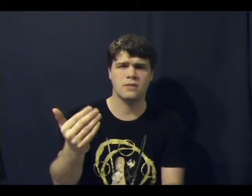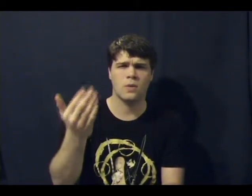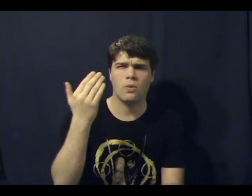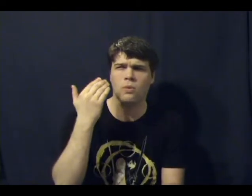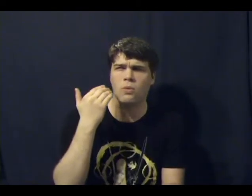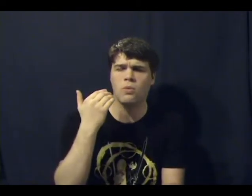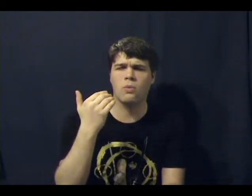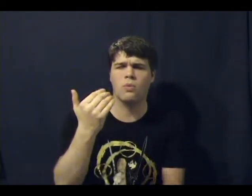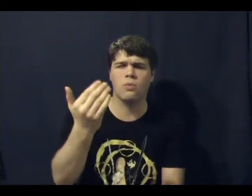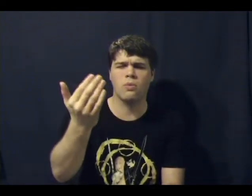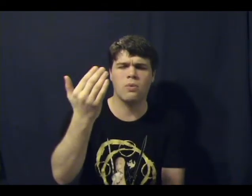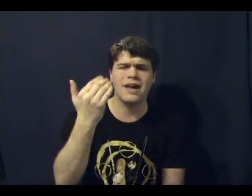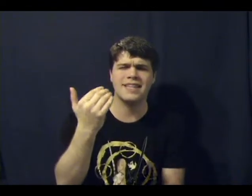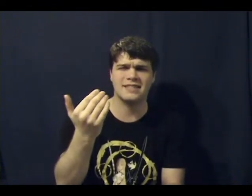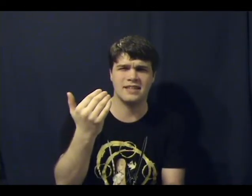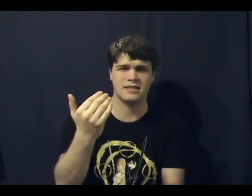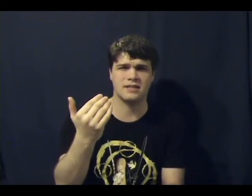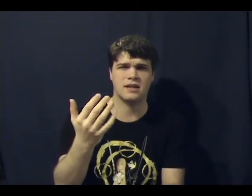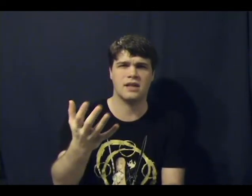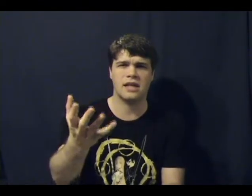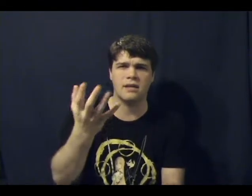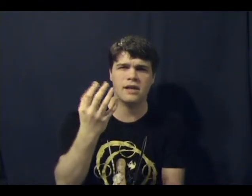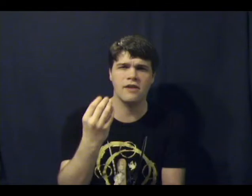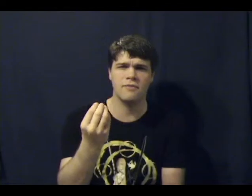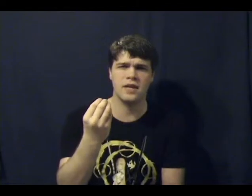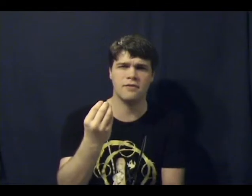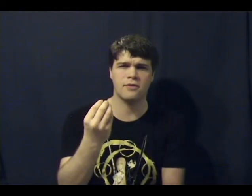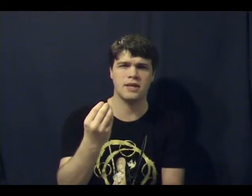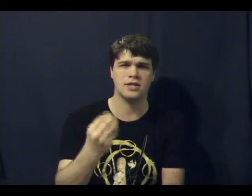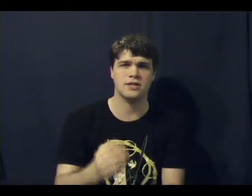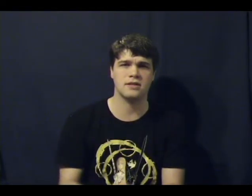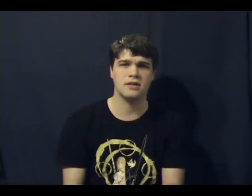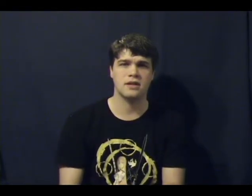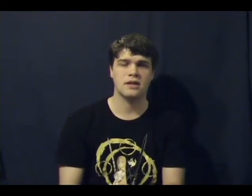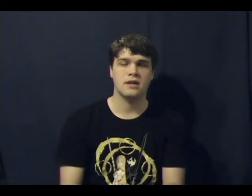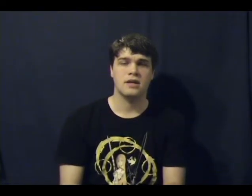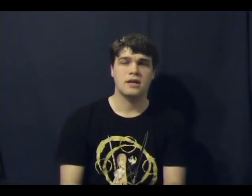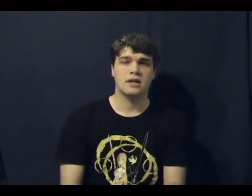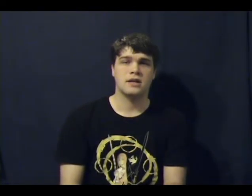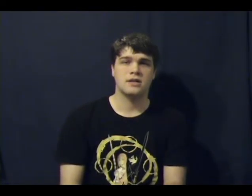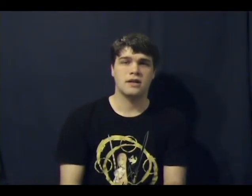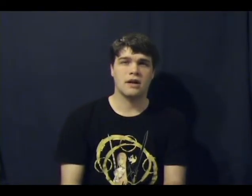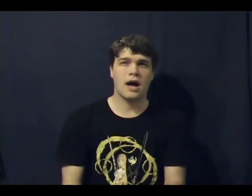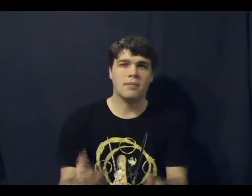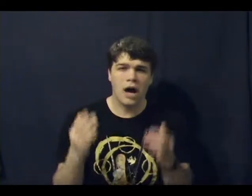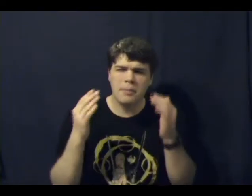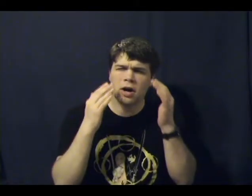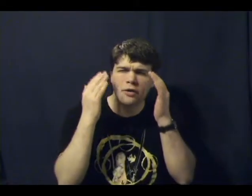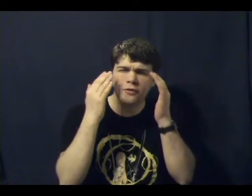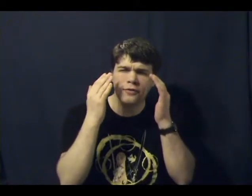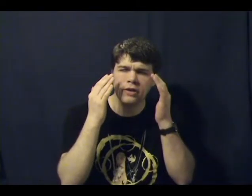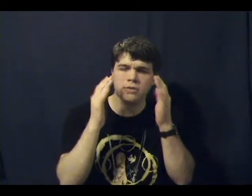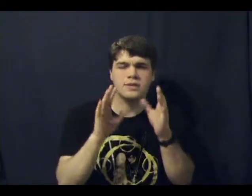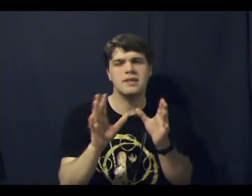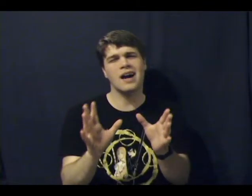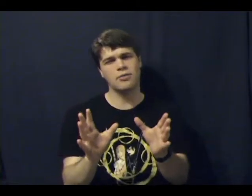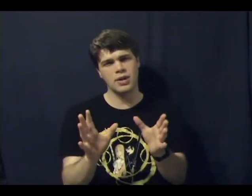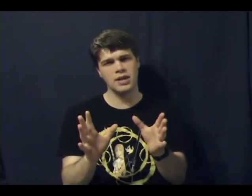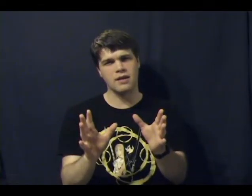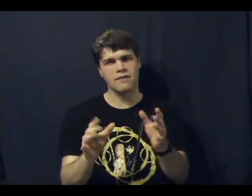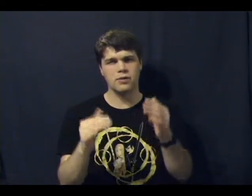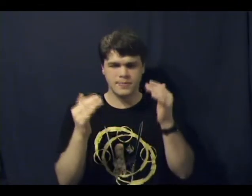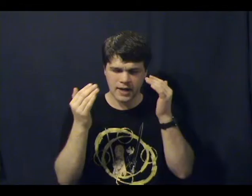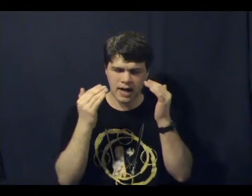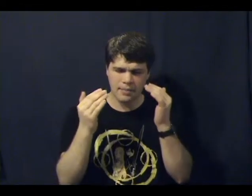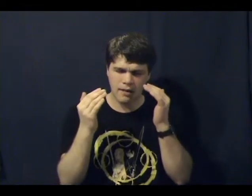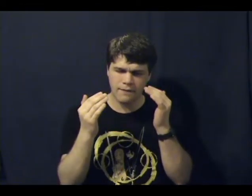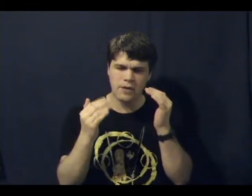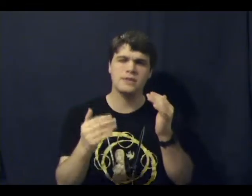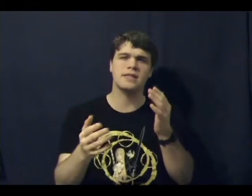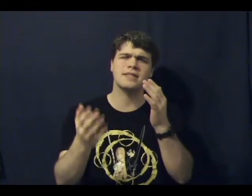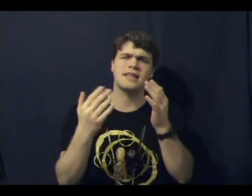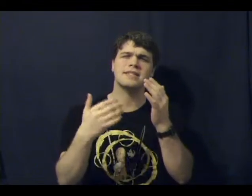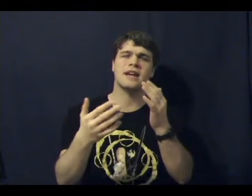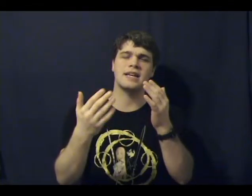What is this? Give me information. I'm confused, not really confused, but I'm confused in the sense that I